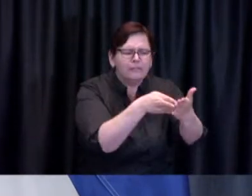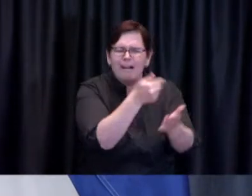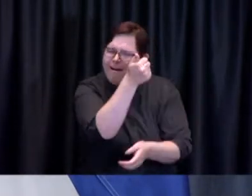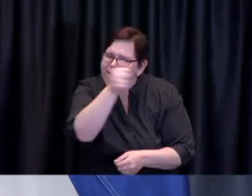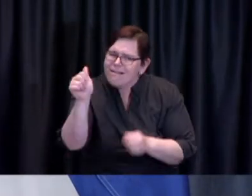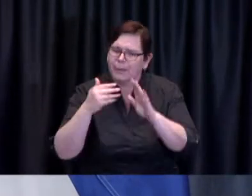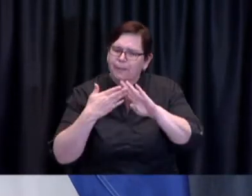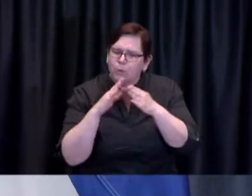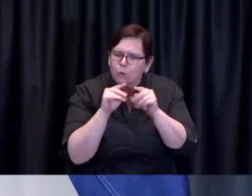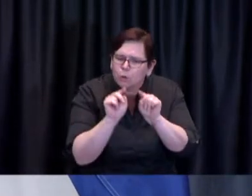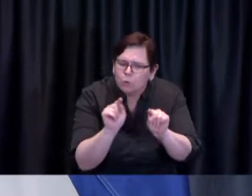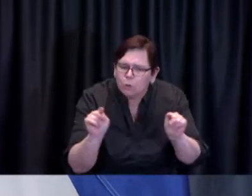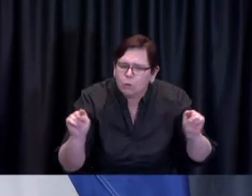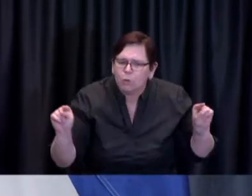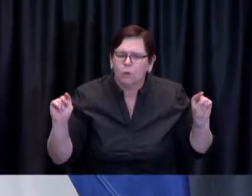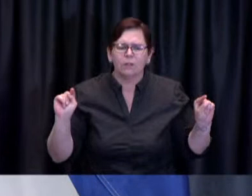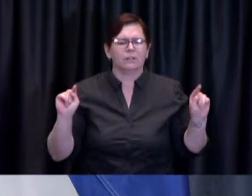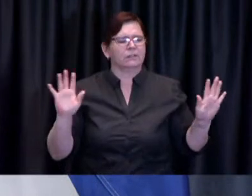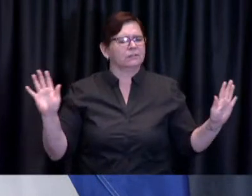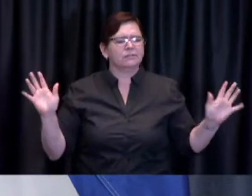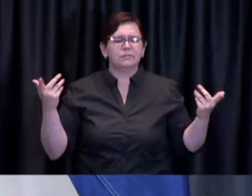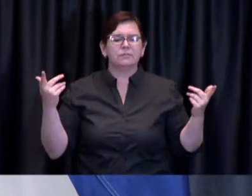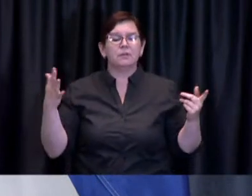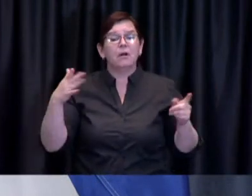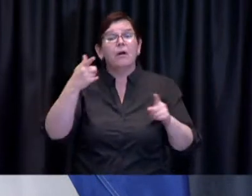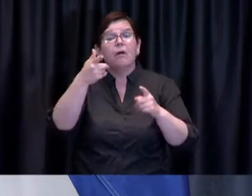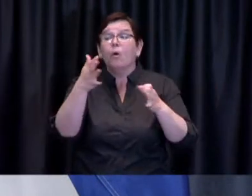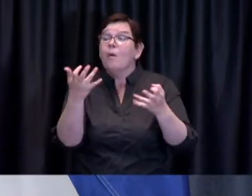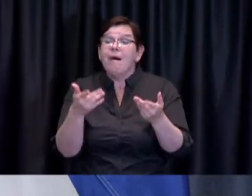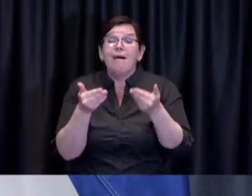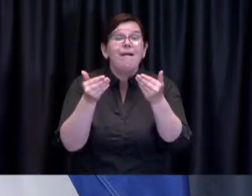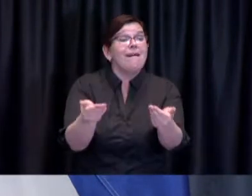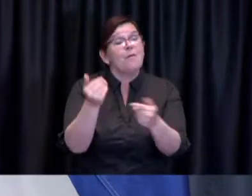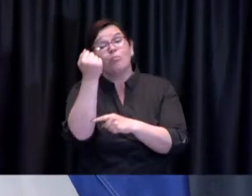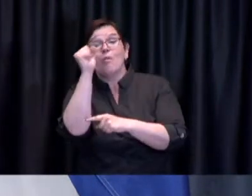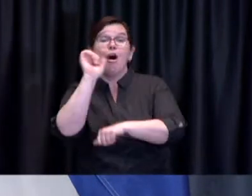ahead of any protest that may come and because i believe we must make it clear